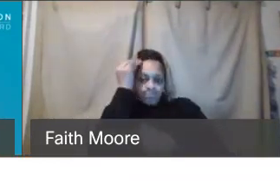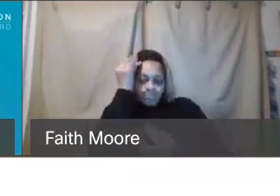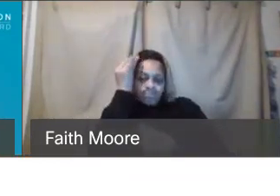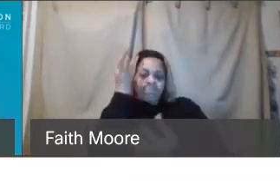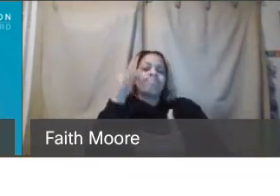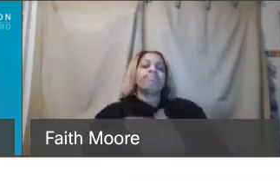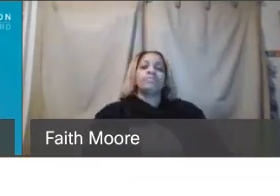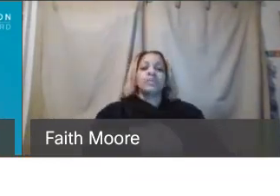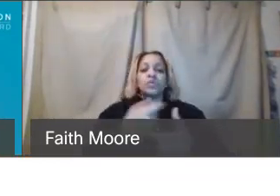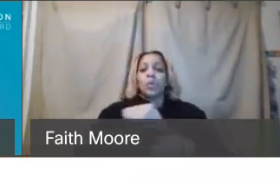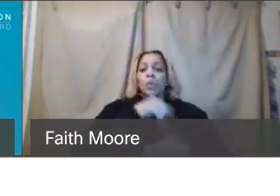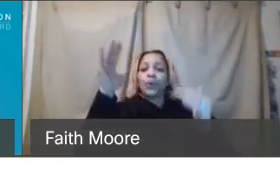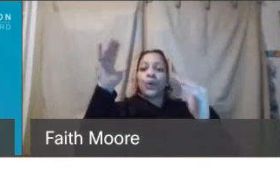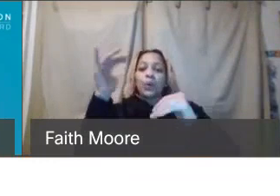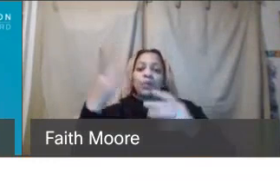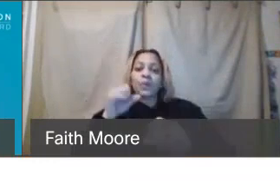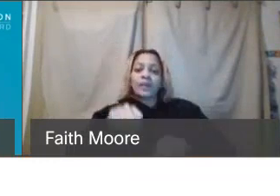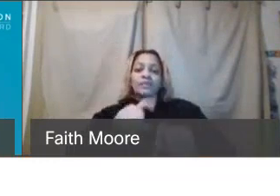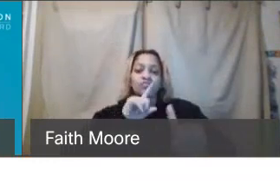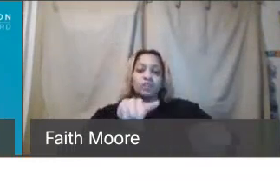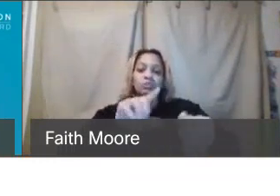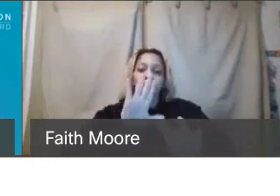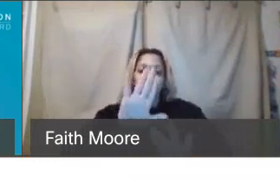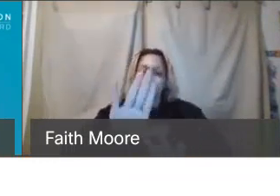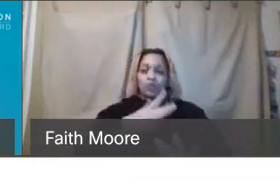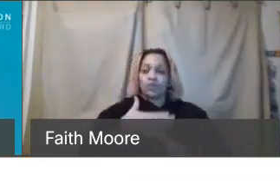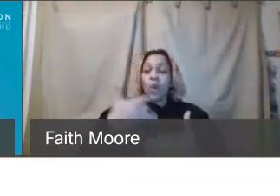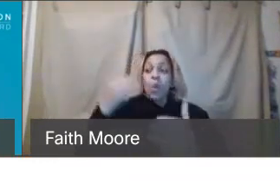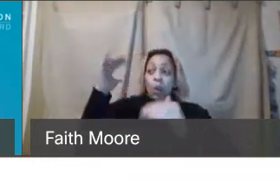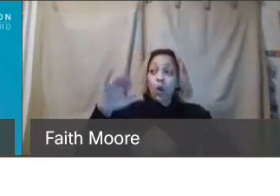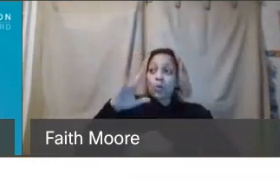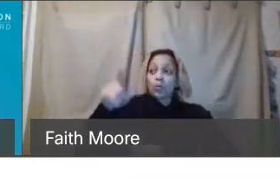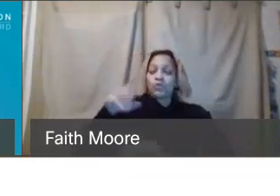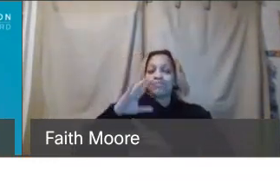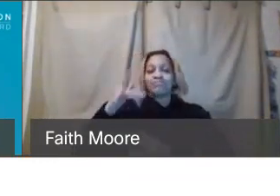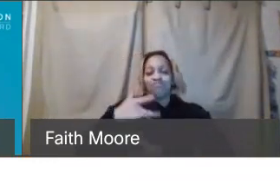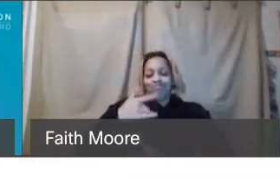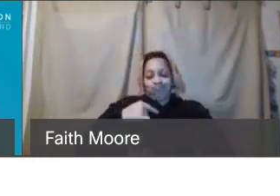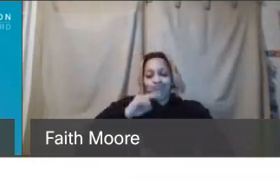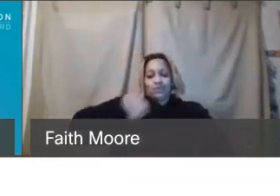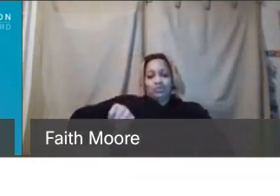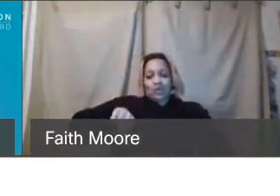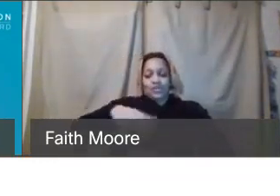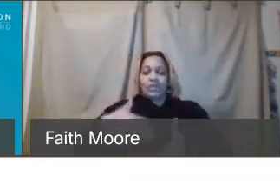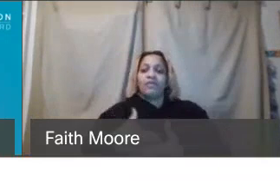And hope that we can be responsive to, you'll find us responsive to them in the next iteration of, of, of our work,